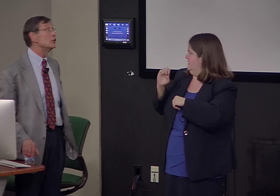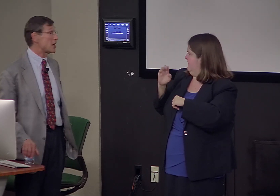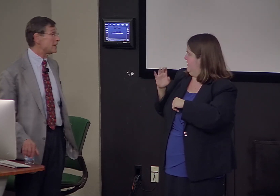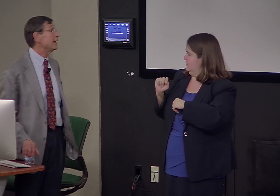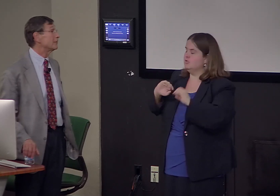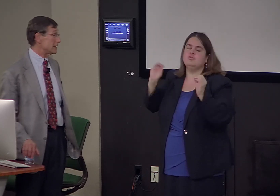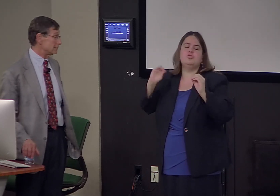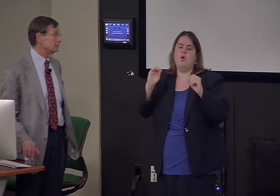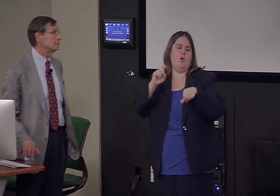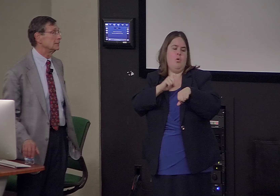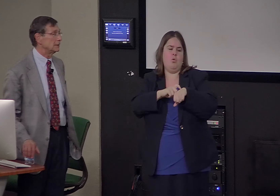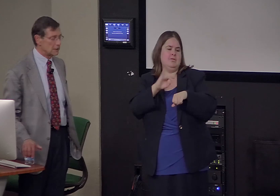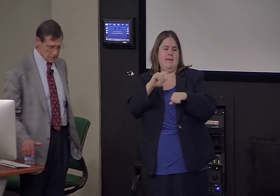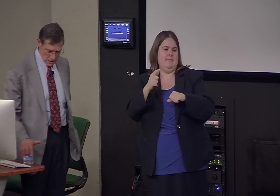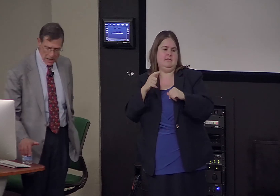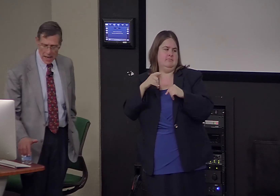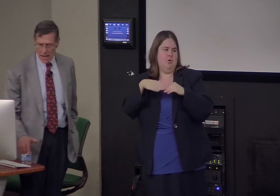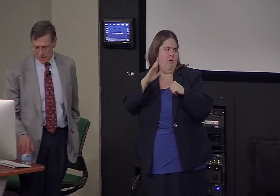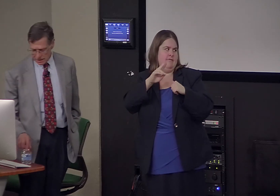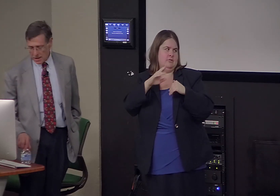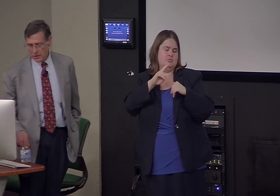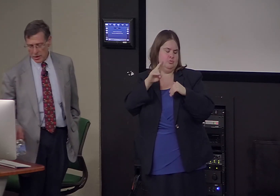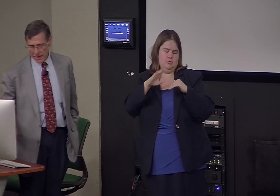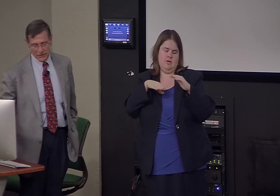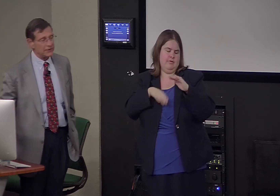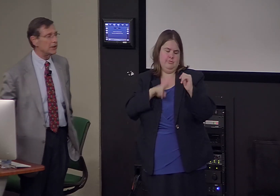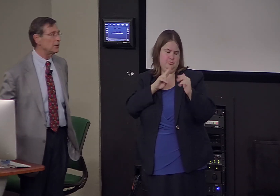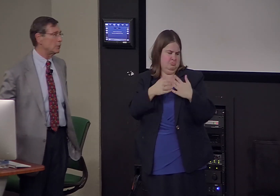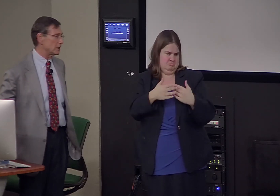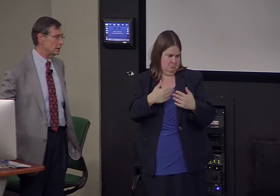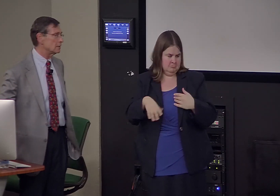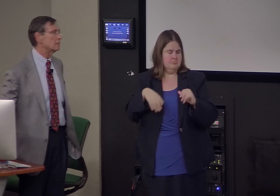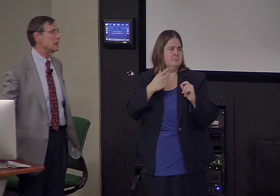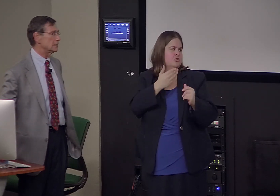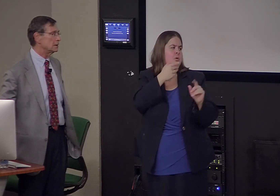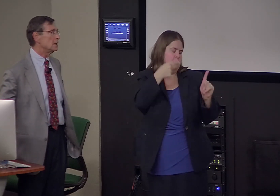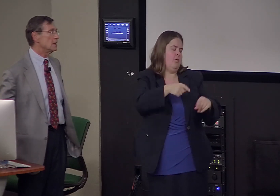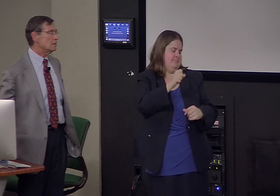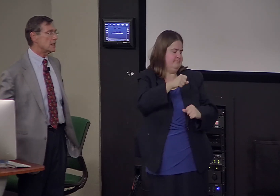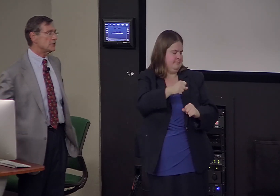The timing, right. [Questioner] I was wondering if that -- Yeah, that's a very good point.